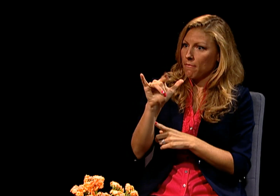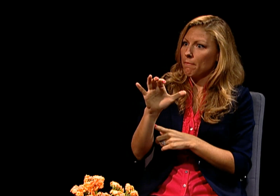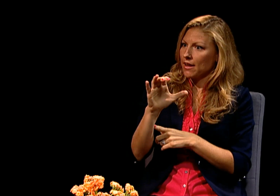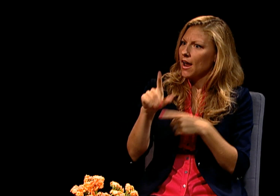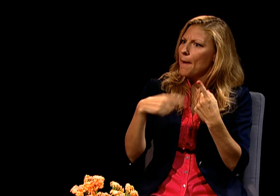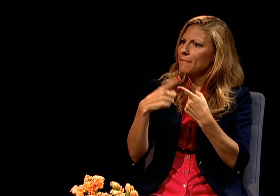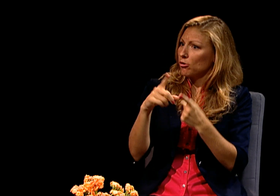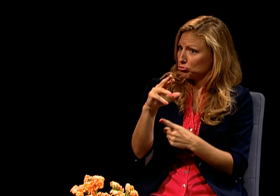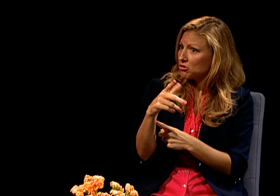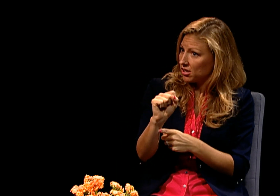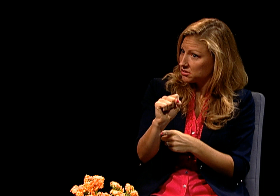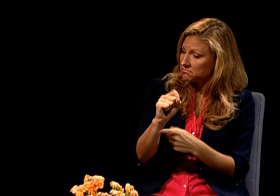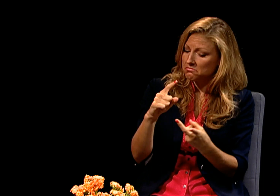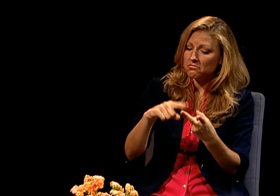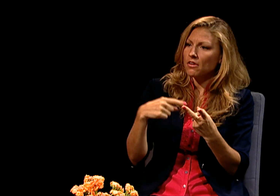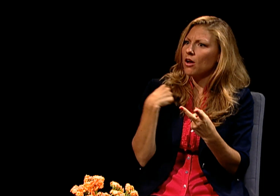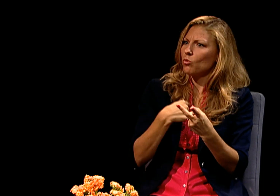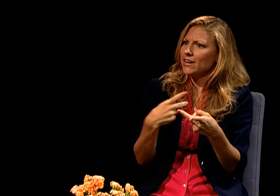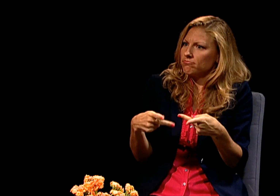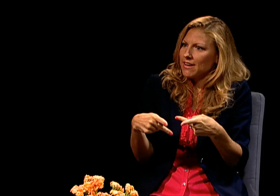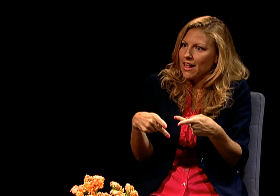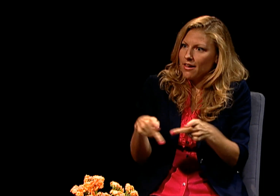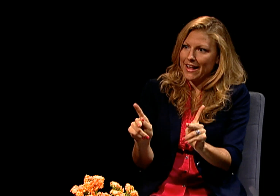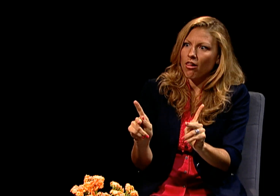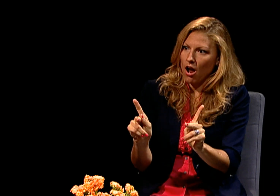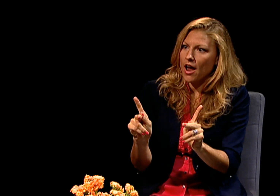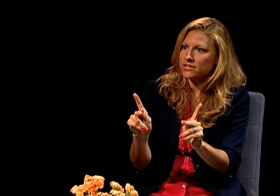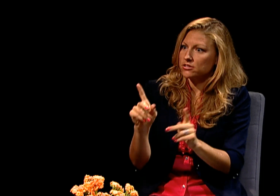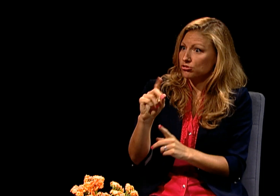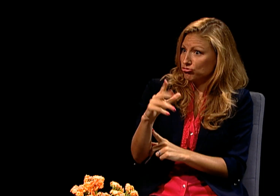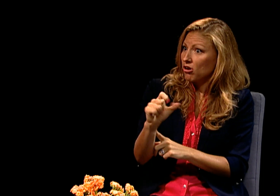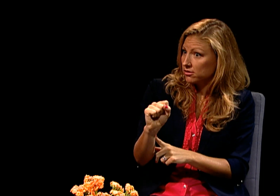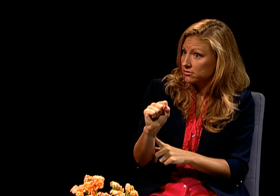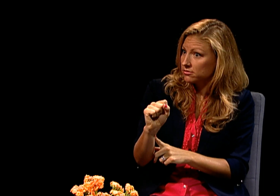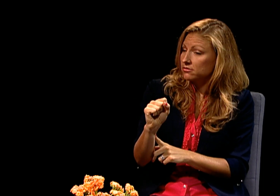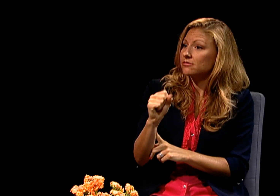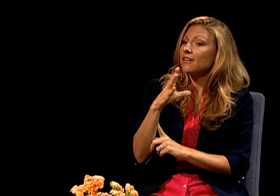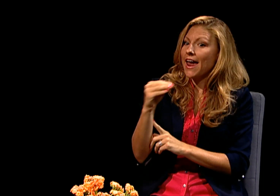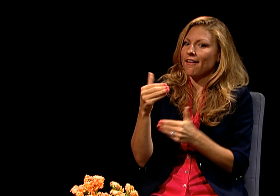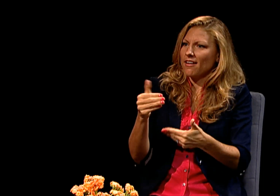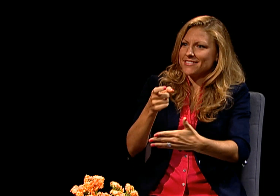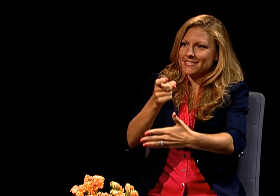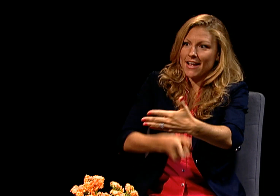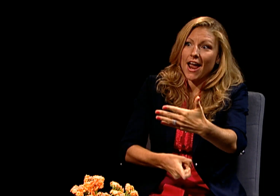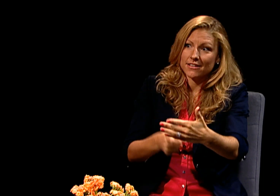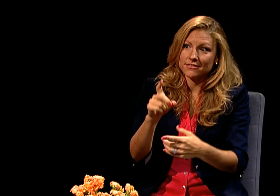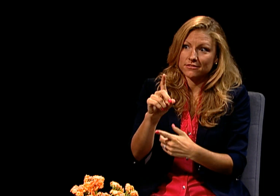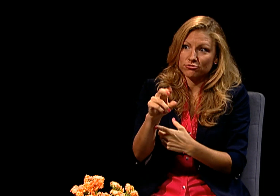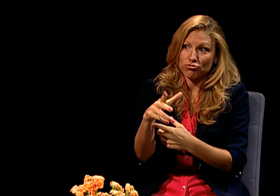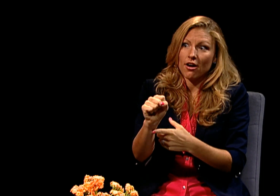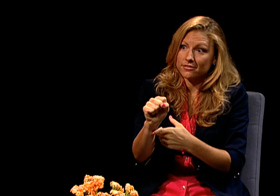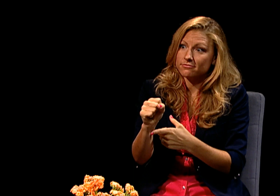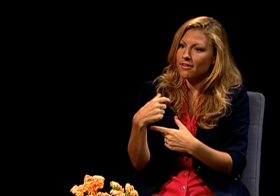AND EDUCATED THE AMERICAN PUBLIC RELATED TO DRUGS AND WE LEGALIZE DRUGS AND THEN--